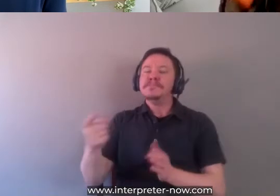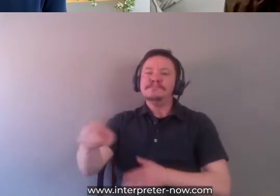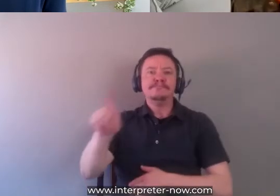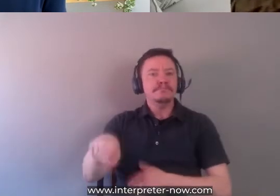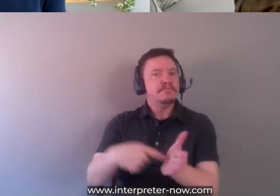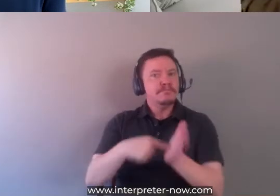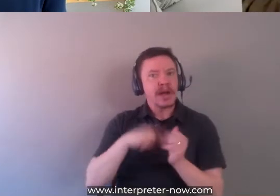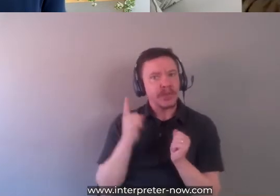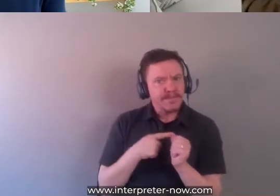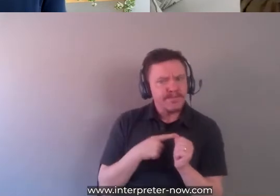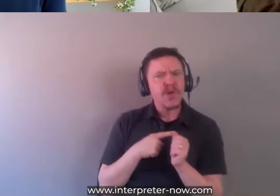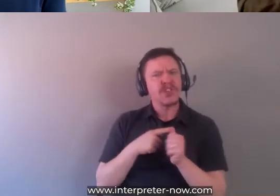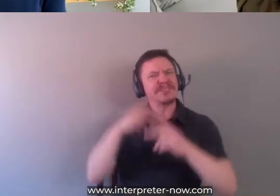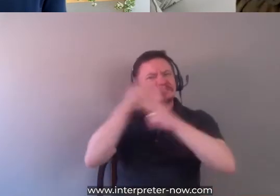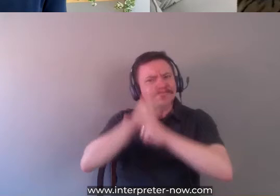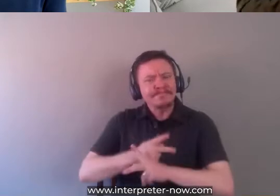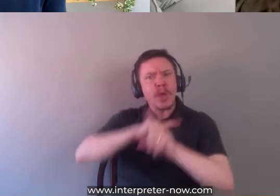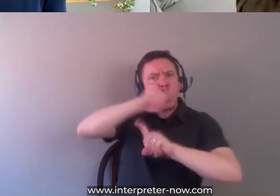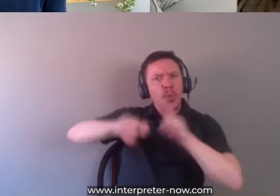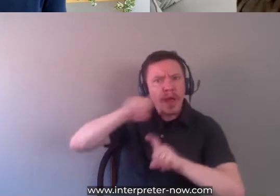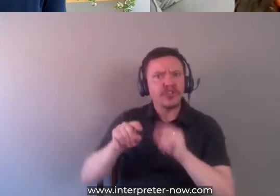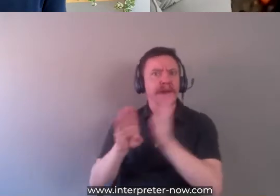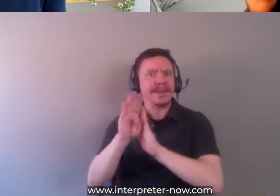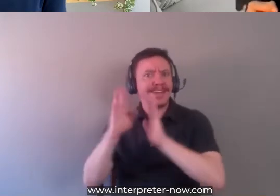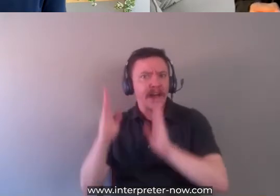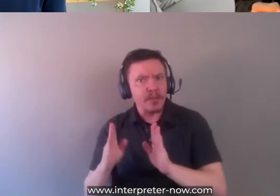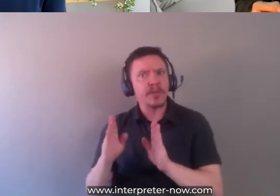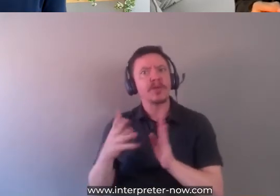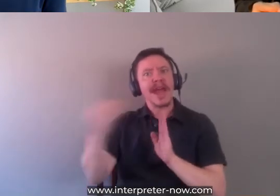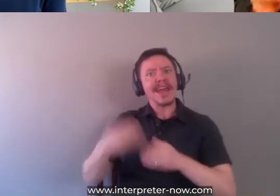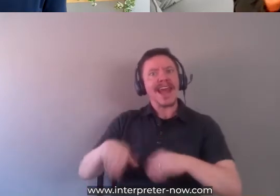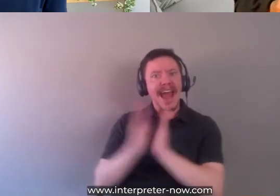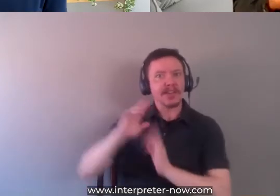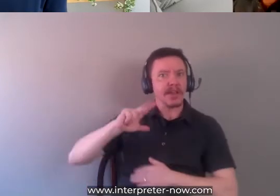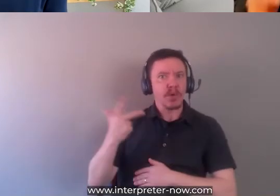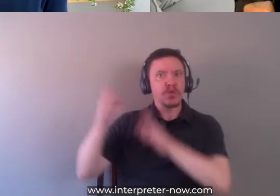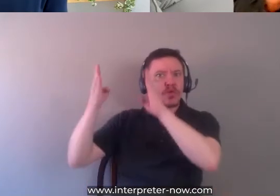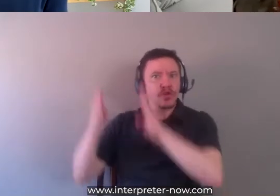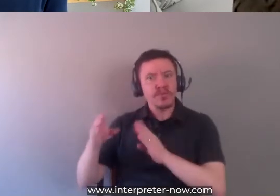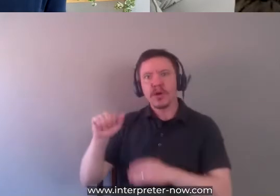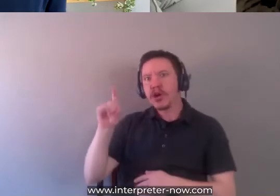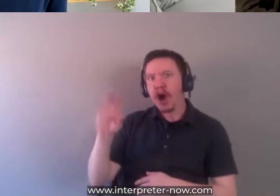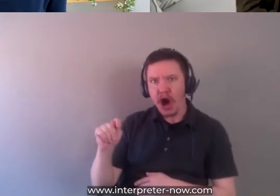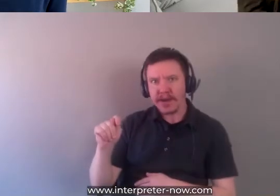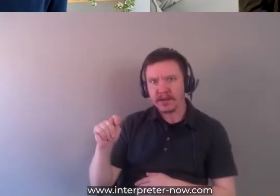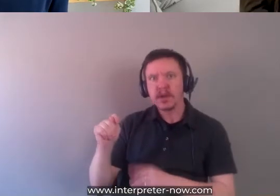of it, and also asking for third-party auditing from people who come from directly impacted